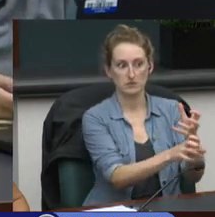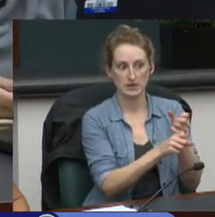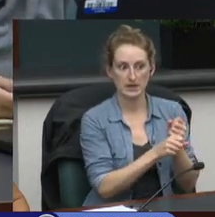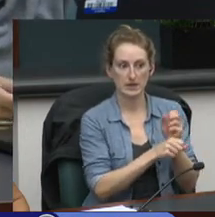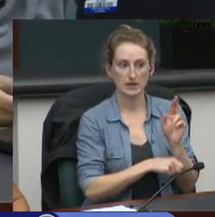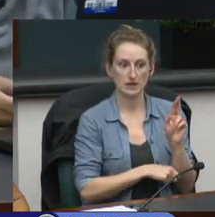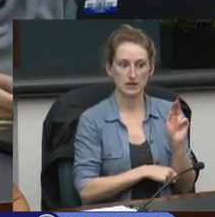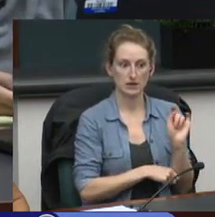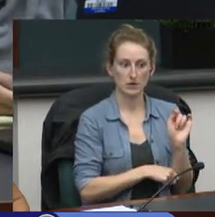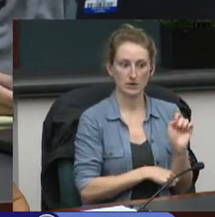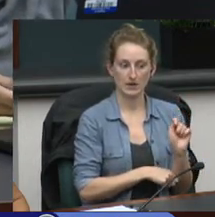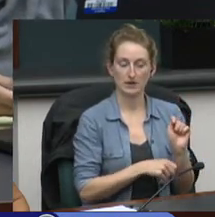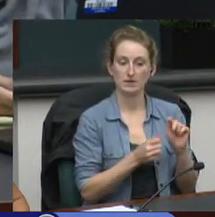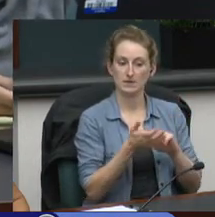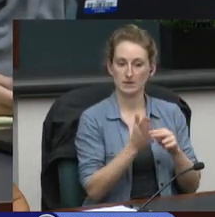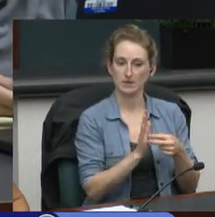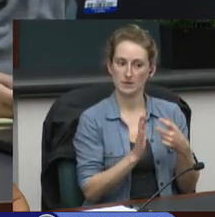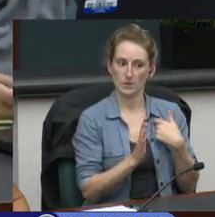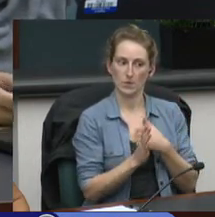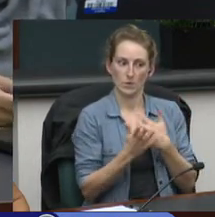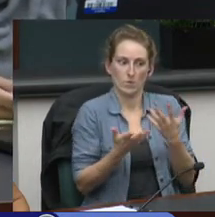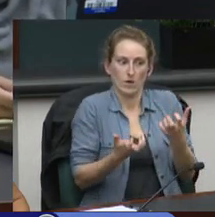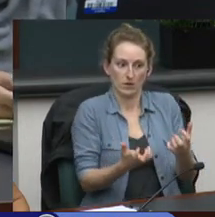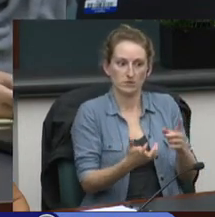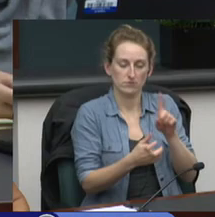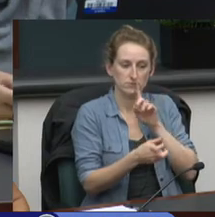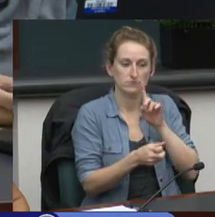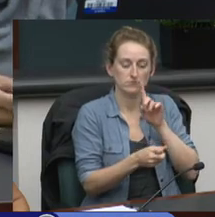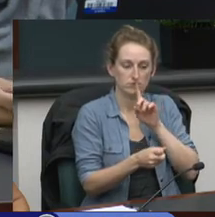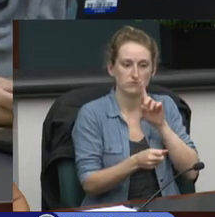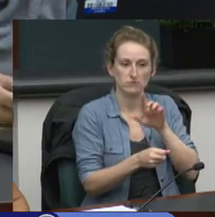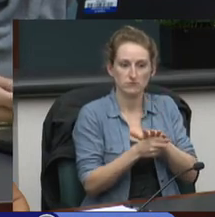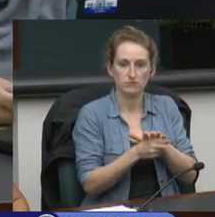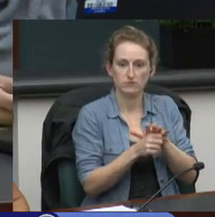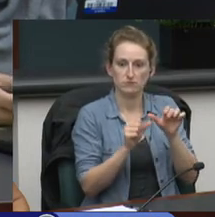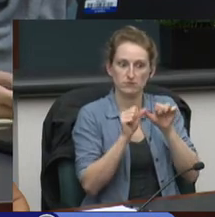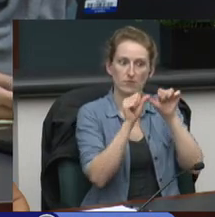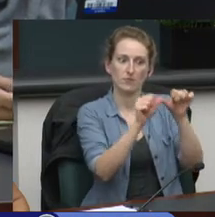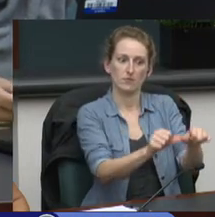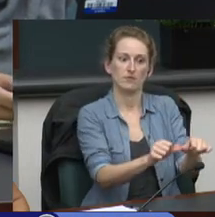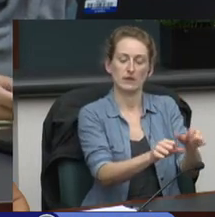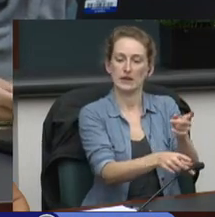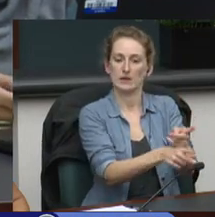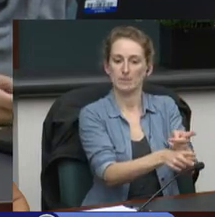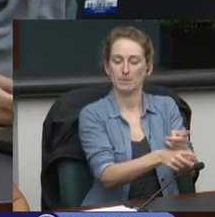for a long time so that's that's the direction we've been taking I see okay